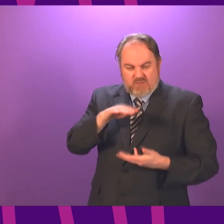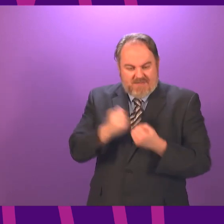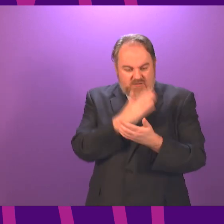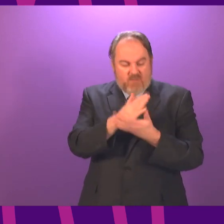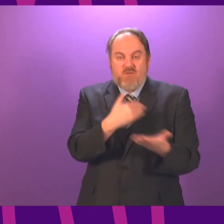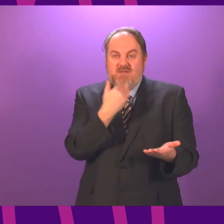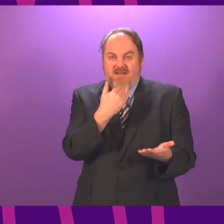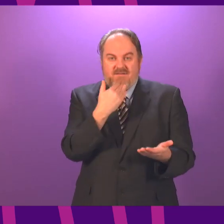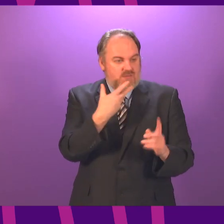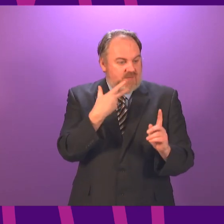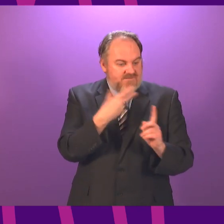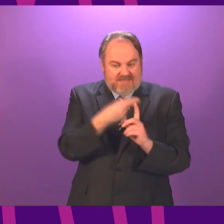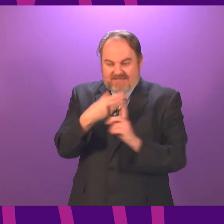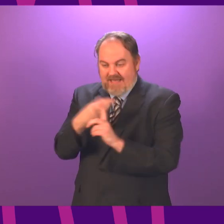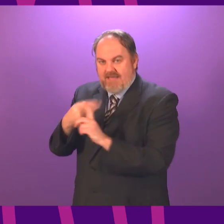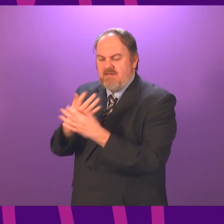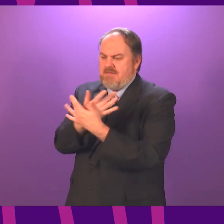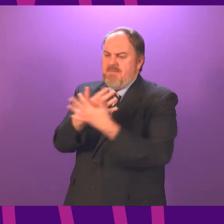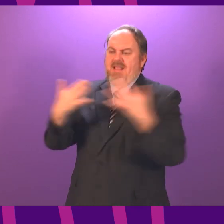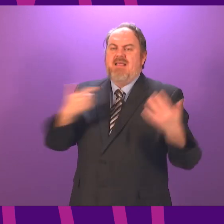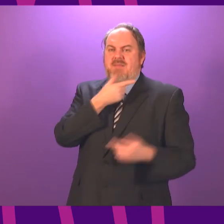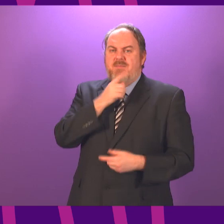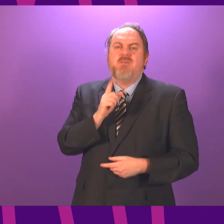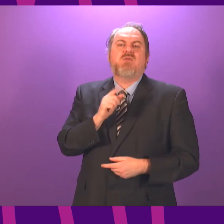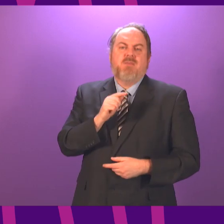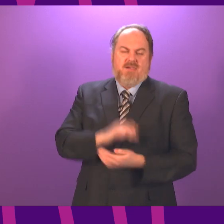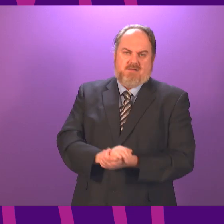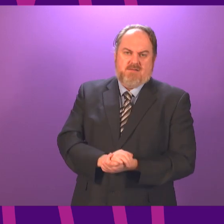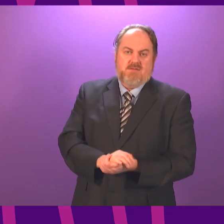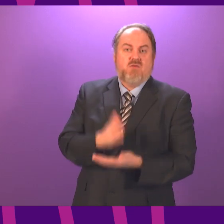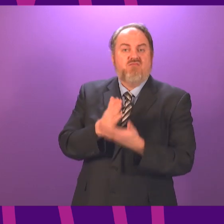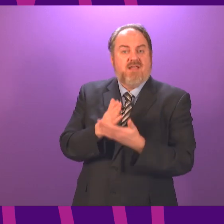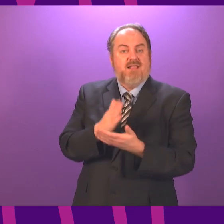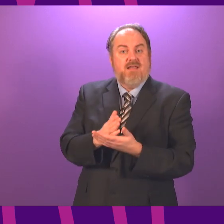forecasts so that as many people as possible can be vaccinated. Assuming that the supply,